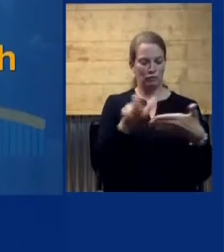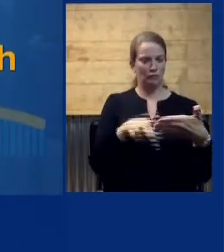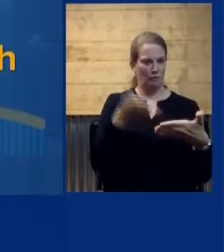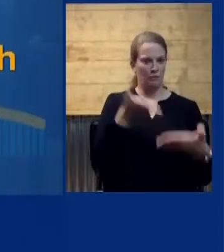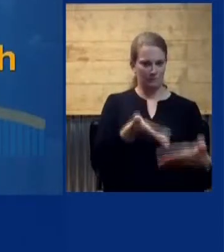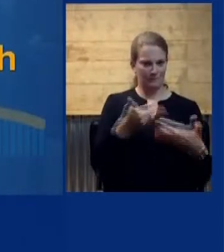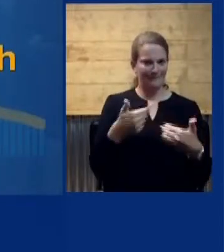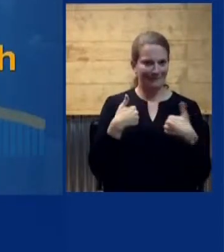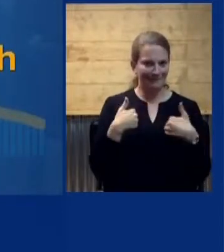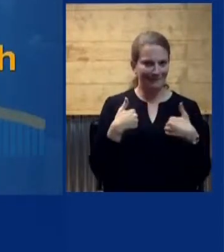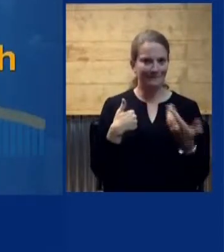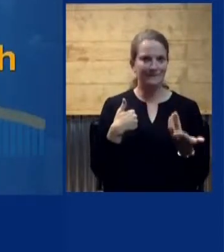WHAT DOESN'T WORK. RIGHT?